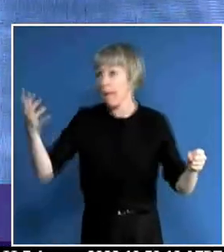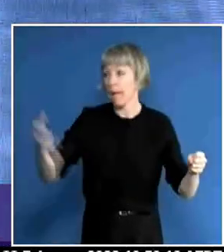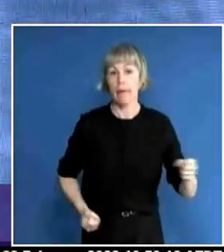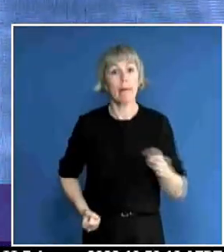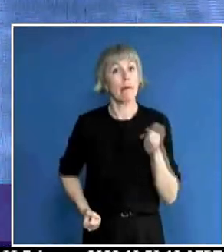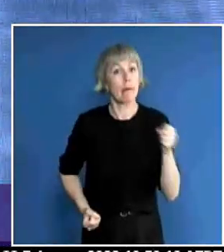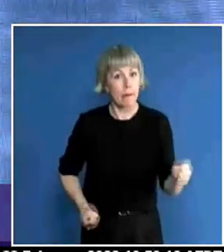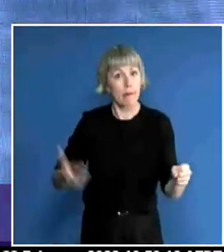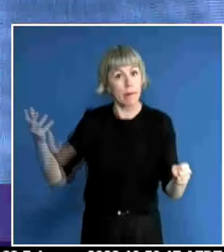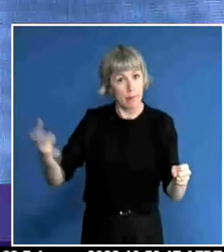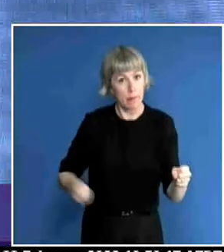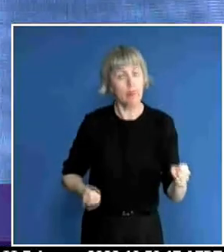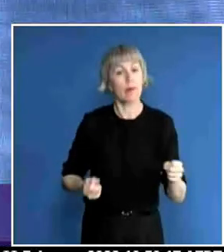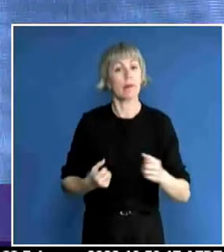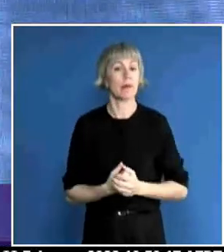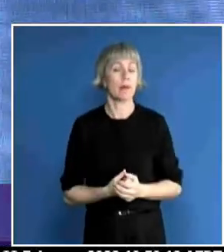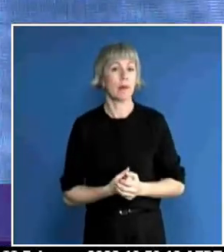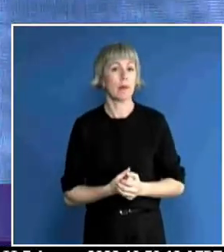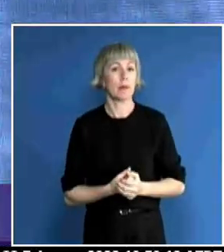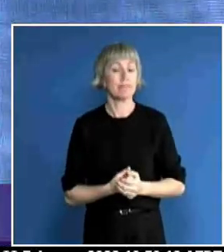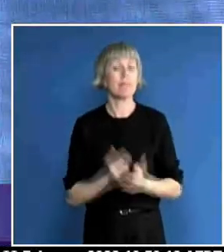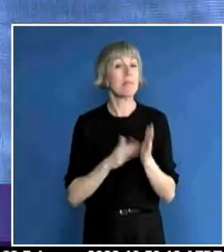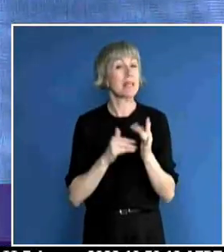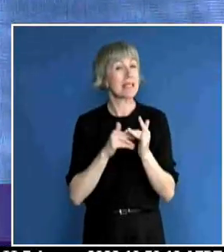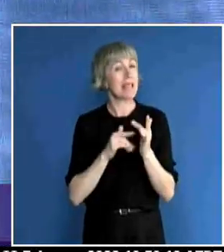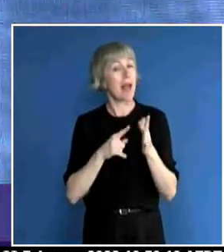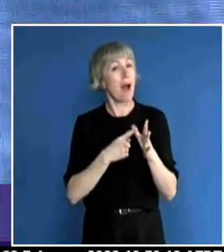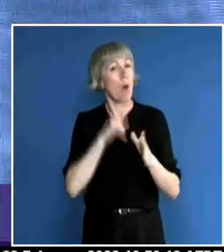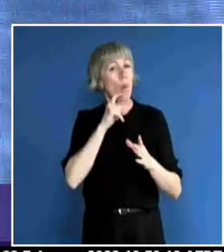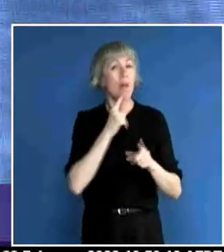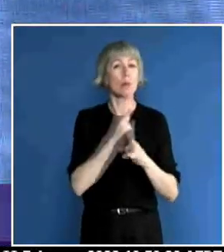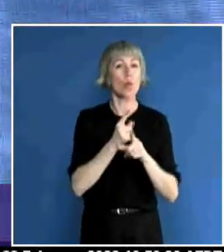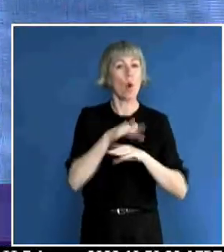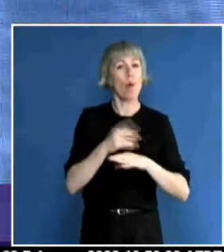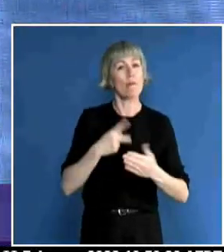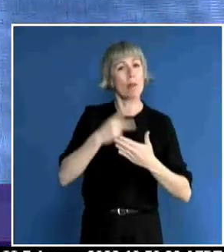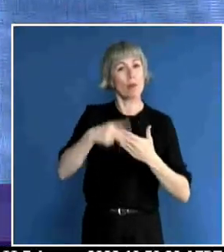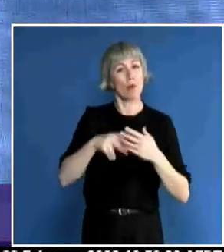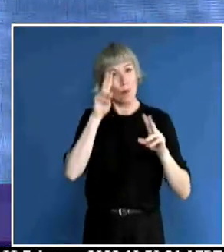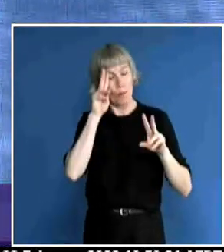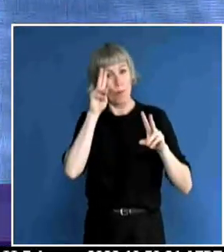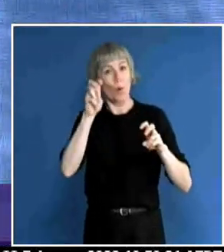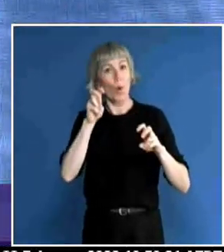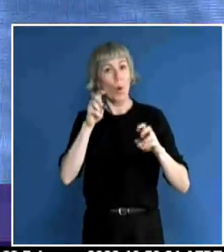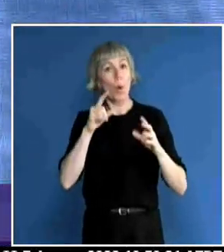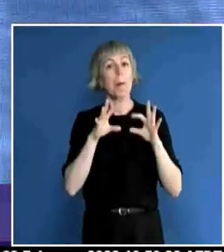Commission. She has expressed concerns about her privacy and noting those concerns,